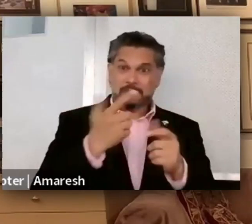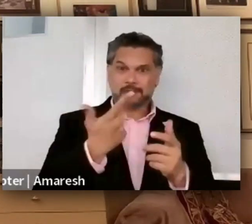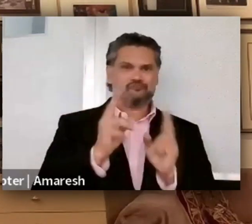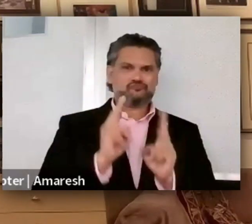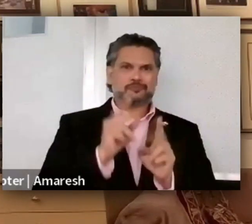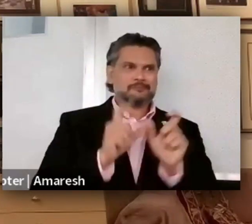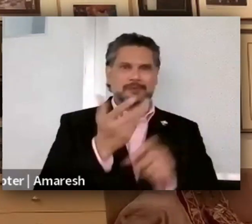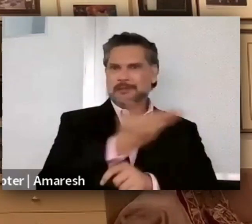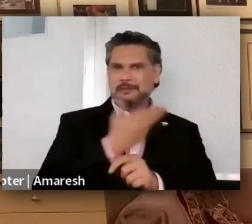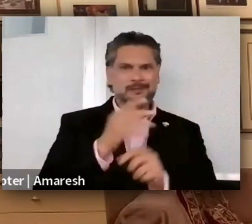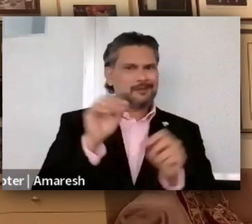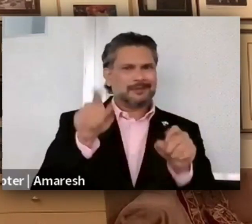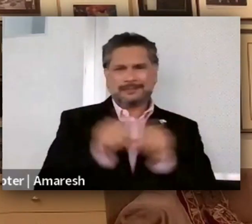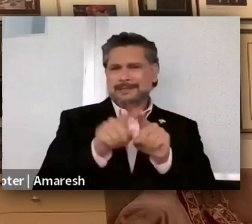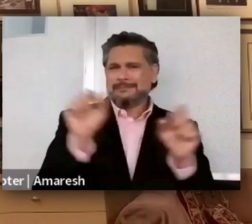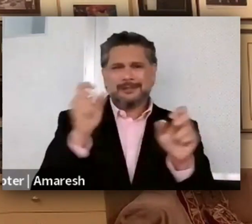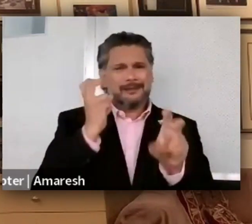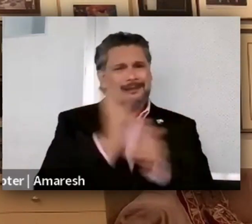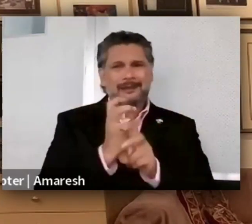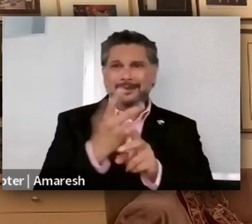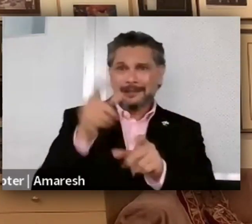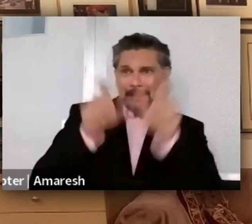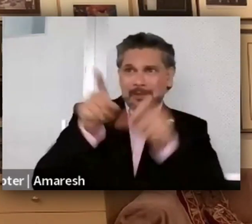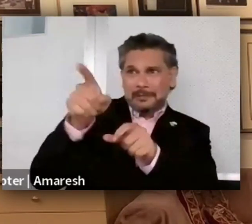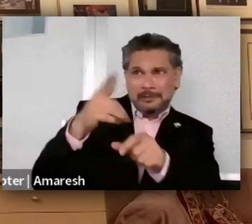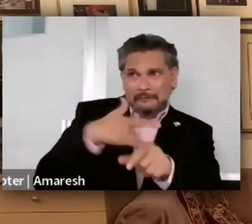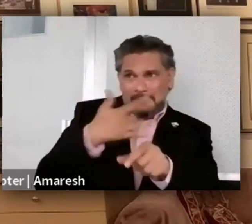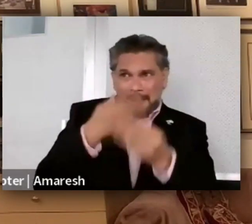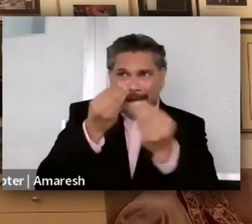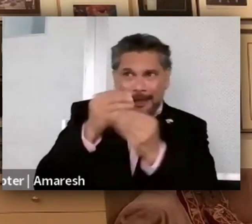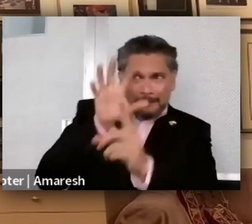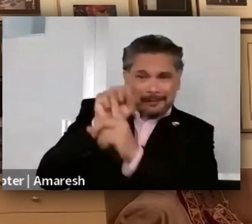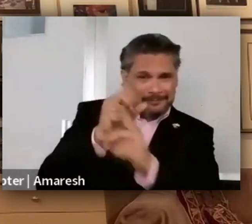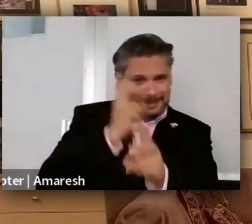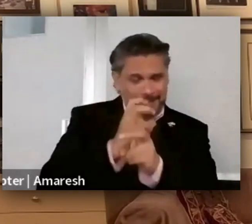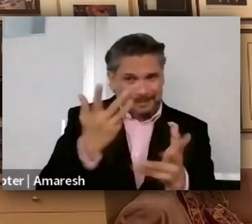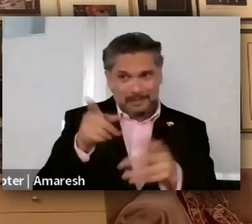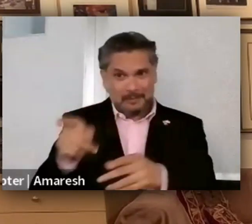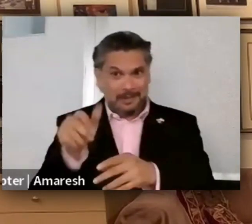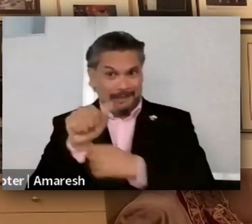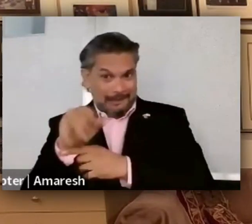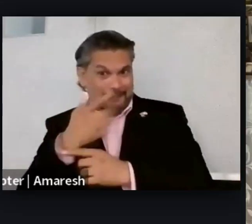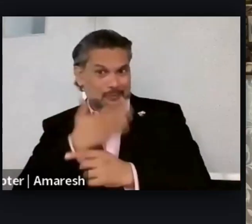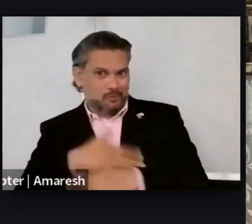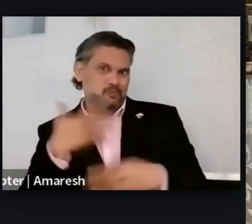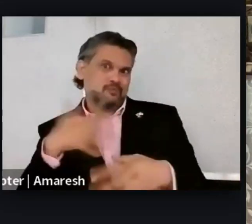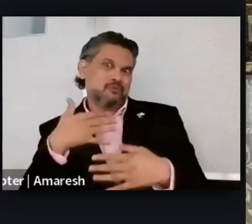But I will take that back to my colleagues as one of the challenges of the week, for sure. Thank you.